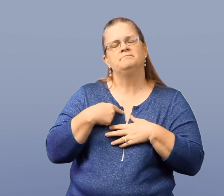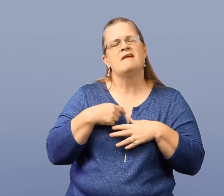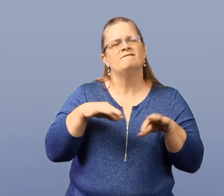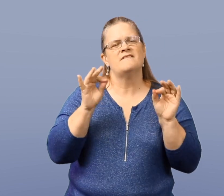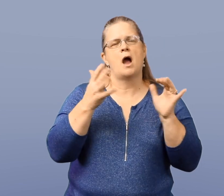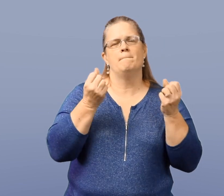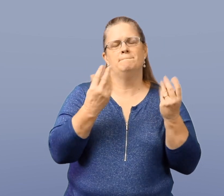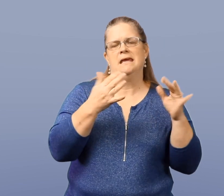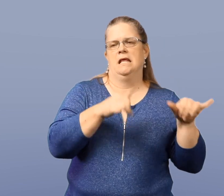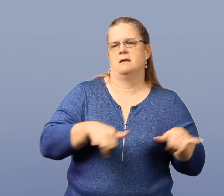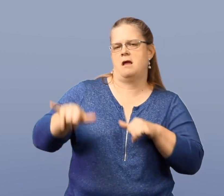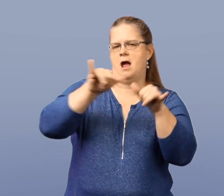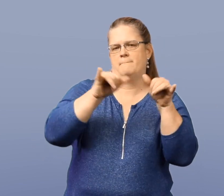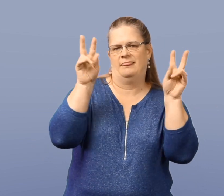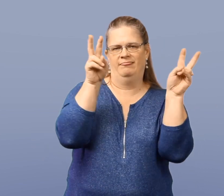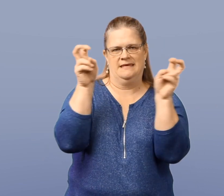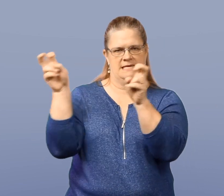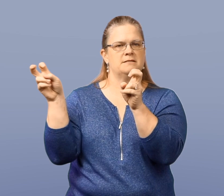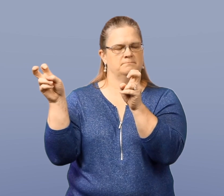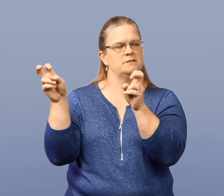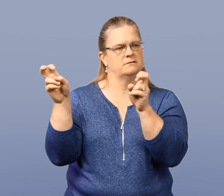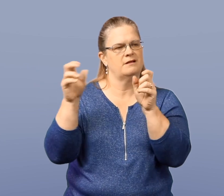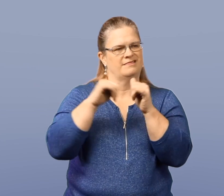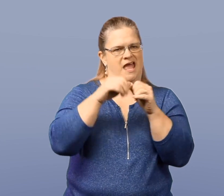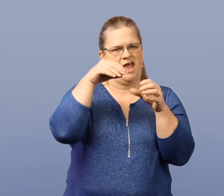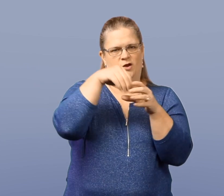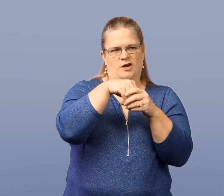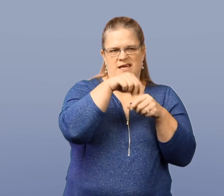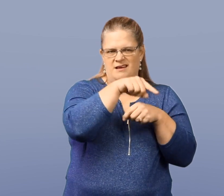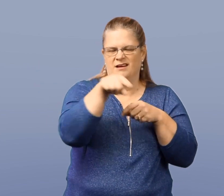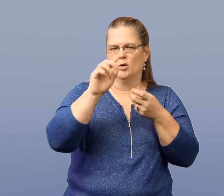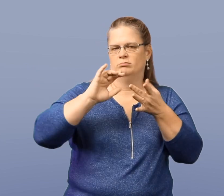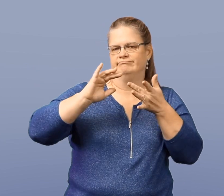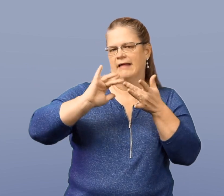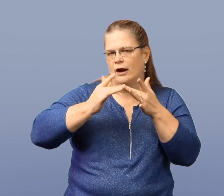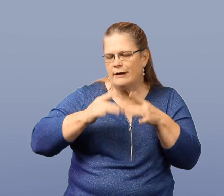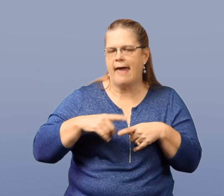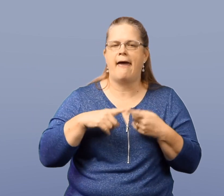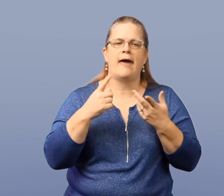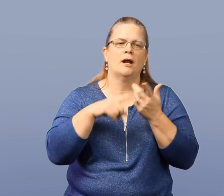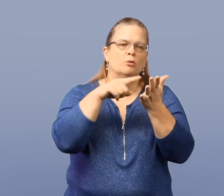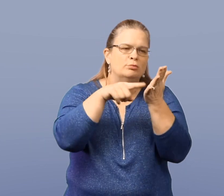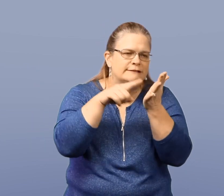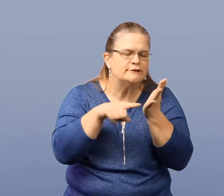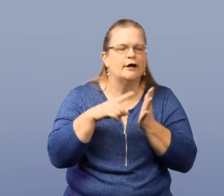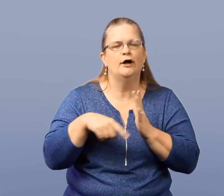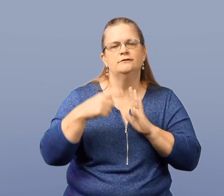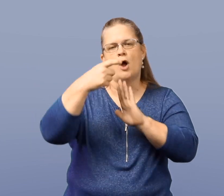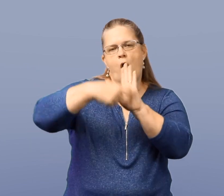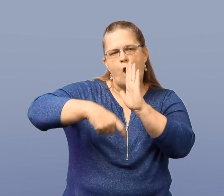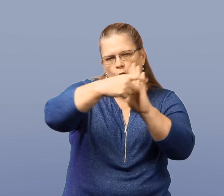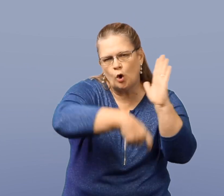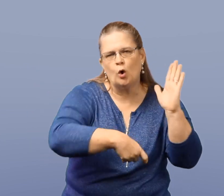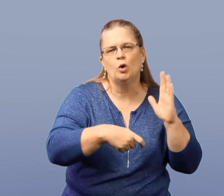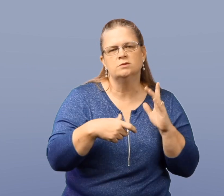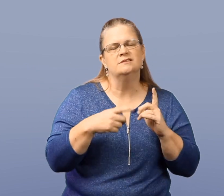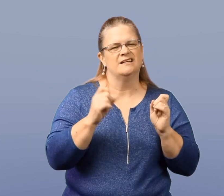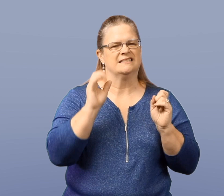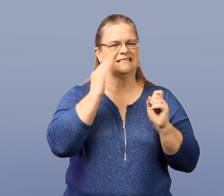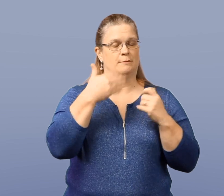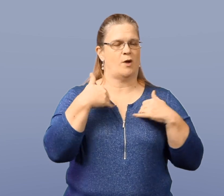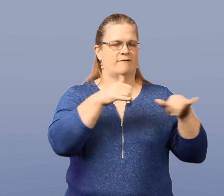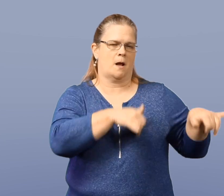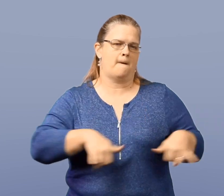I found many common themes amongst my research online and various articles.